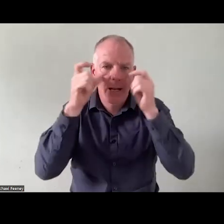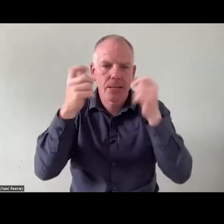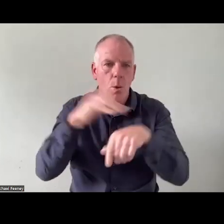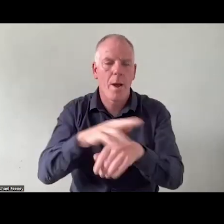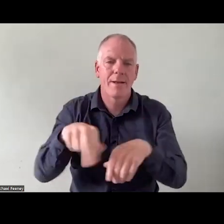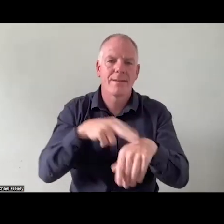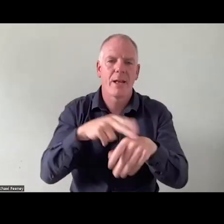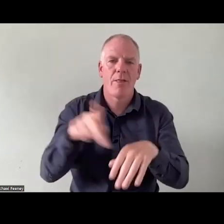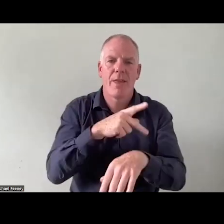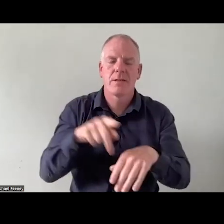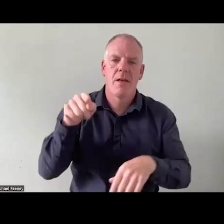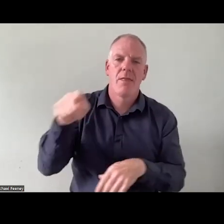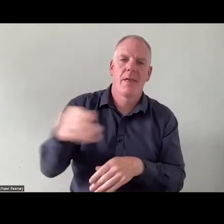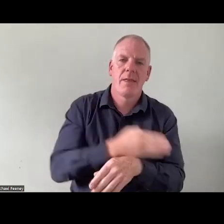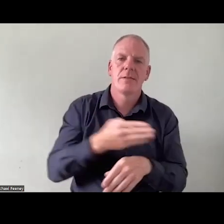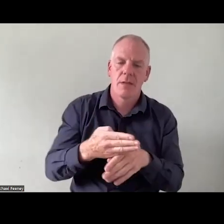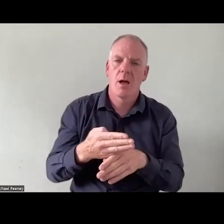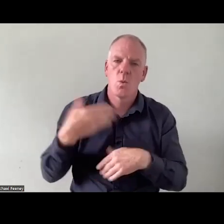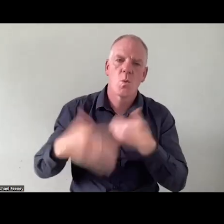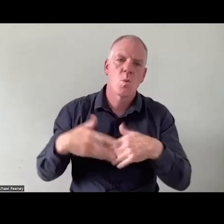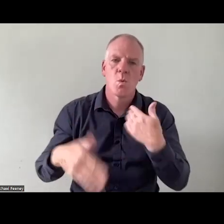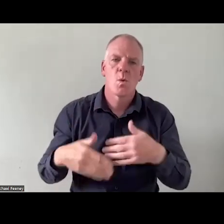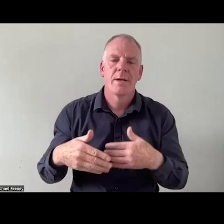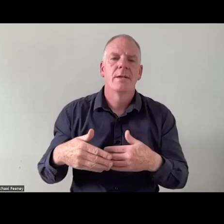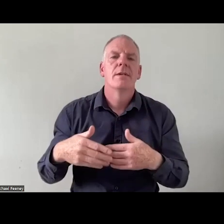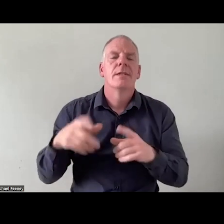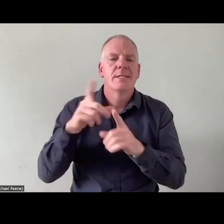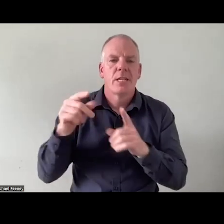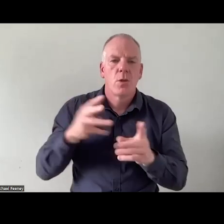That was undertaken, Digital undertook that work.